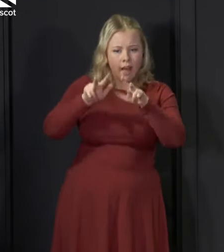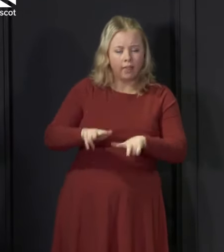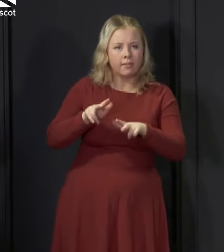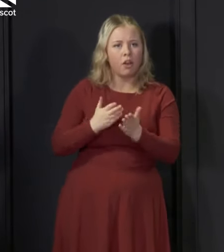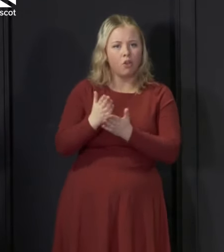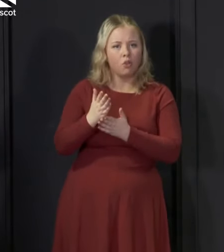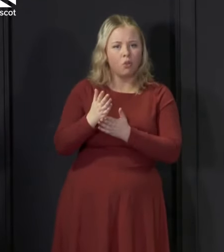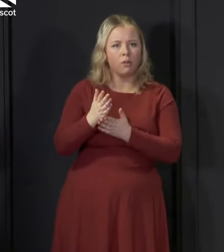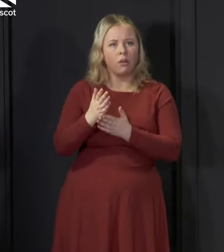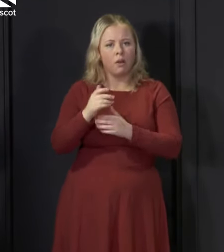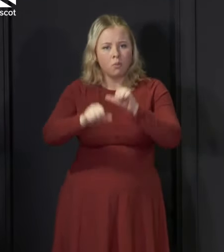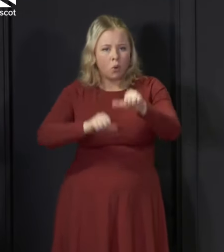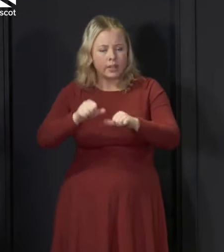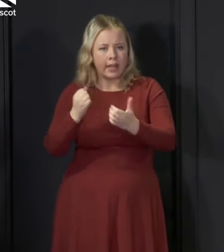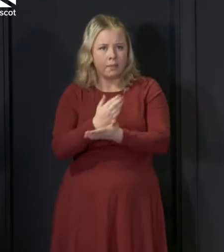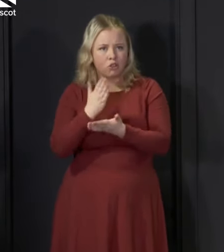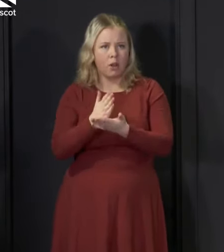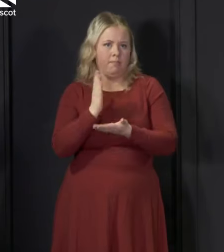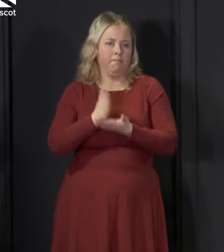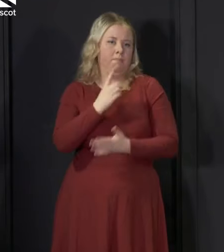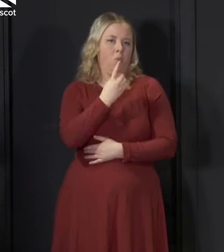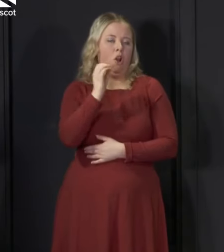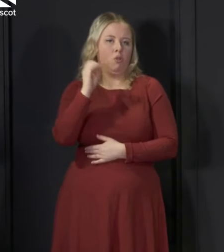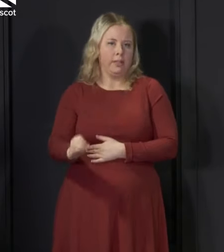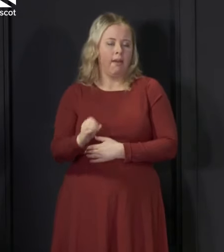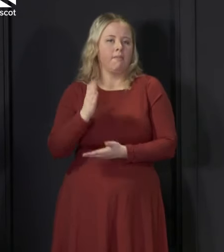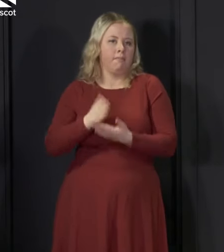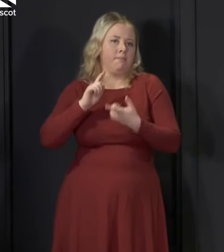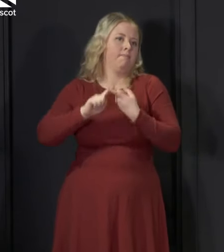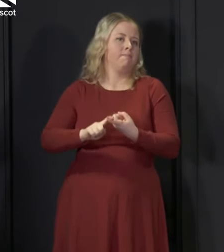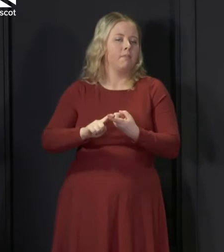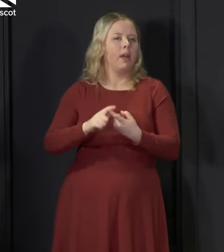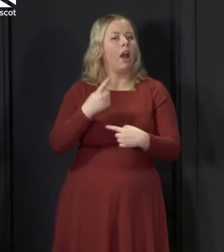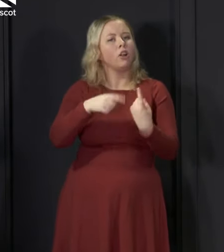to add greater assurance. So I understand the importance of making sure we are reporting